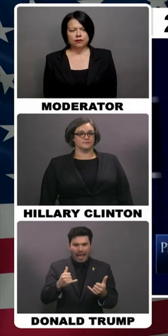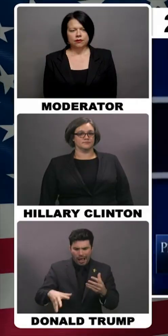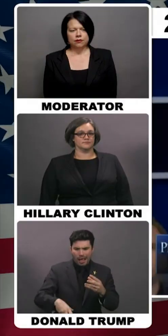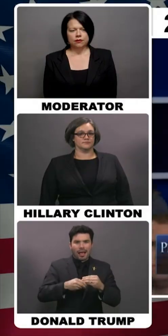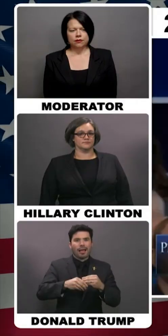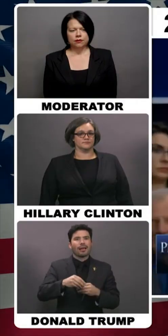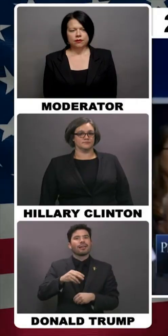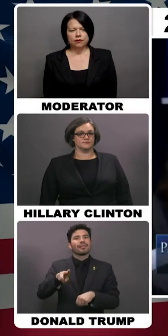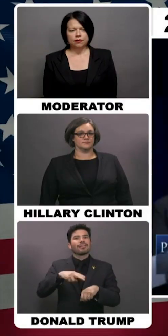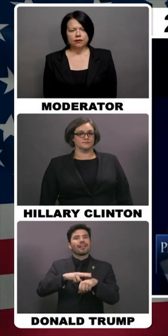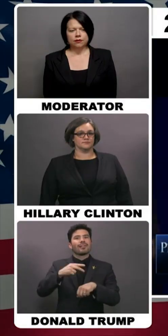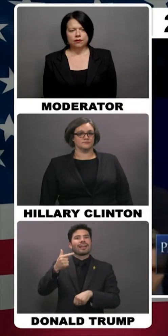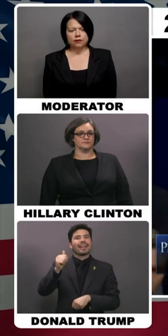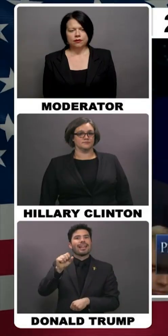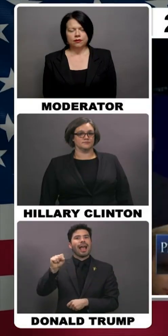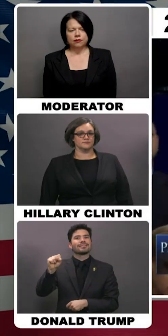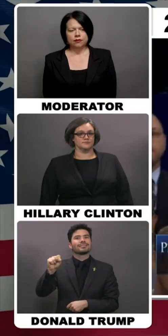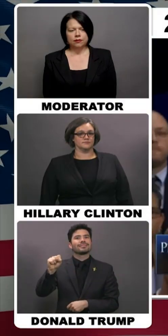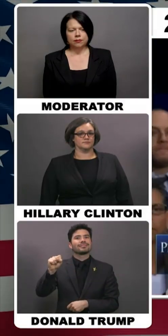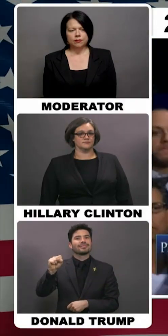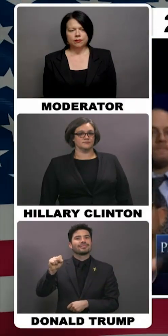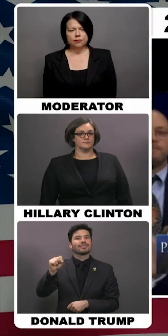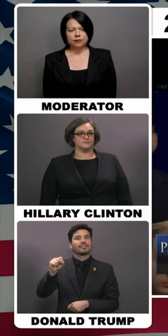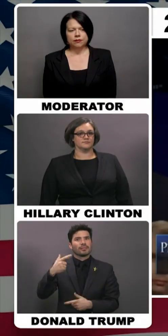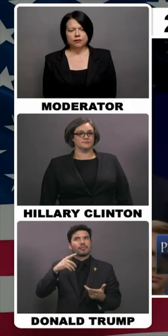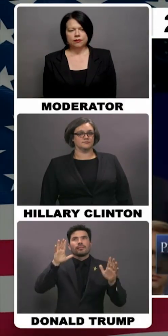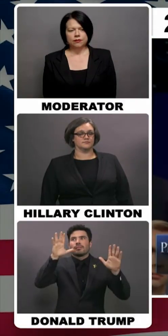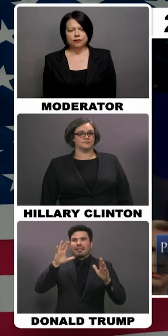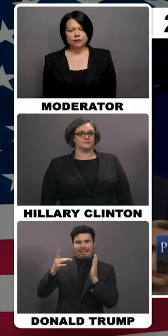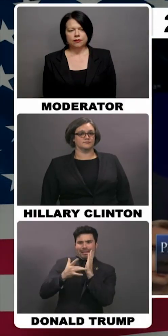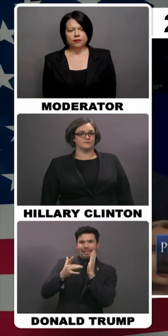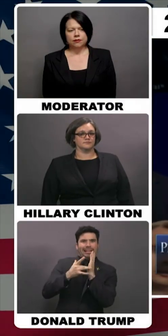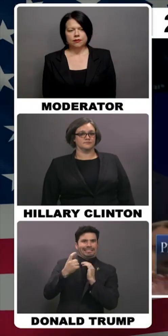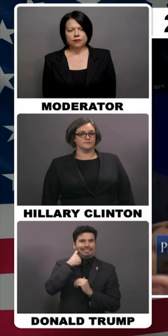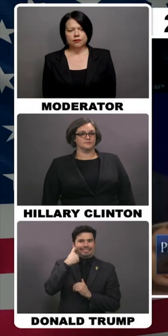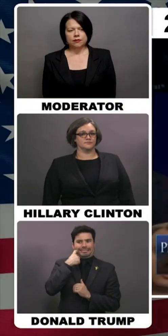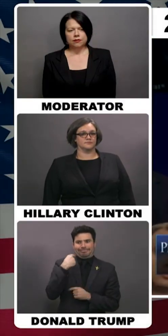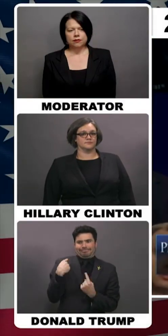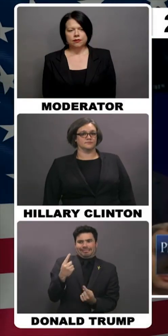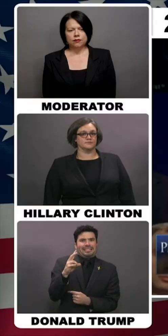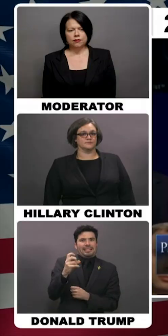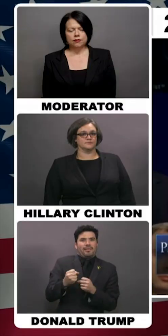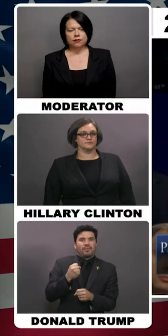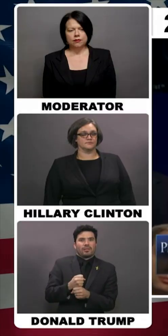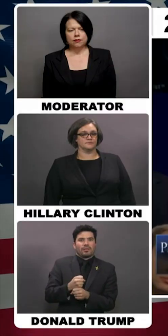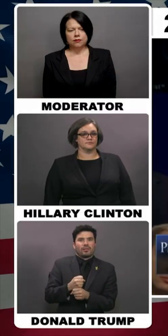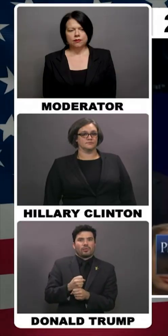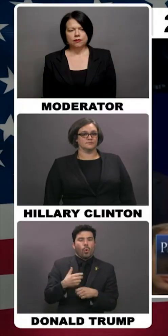We have unbelievable. We have found over the last seven years, we have found tremendous wealth right under our feet.